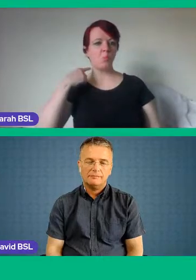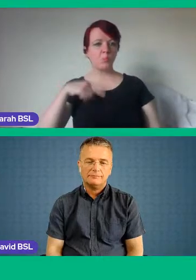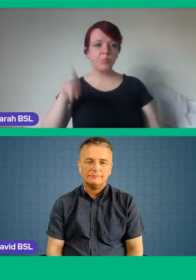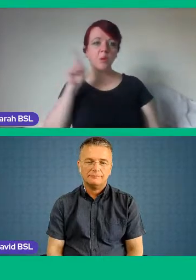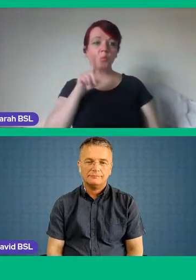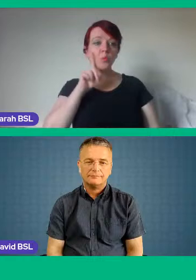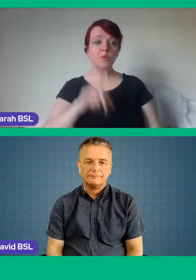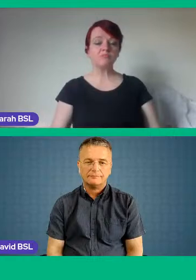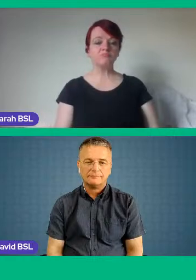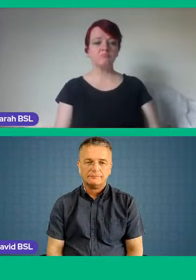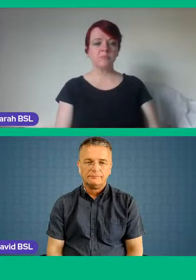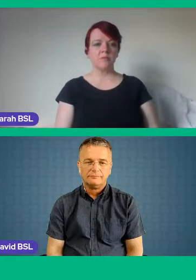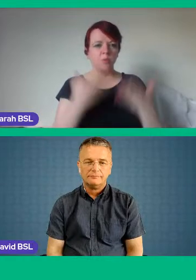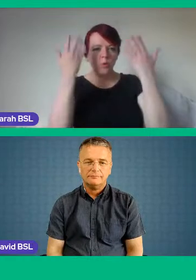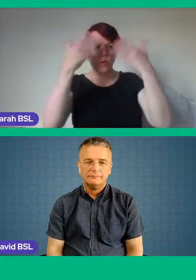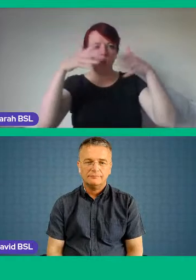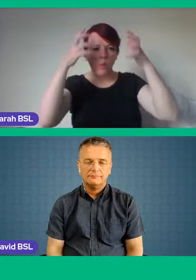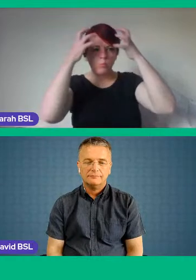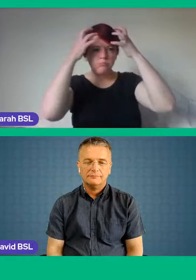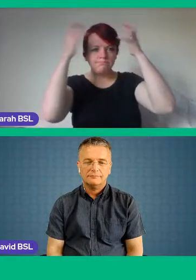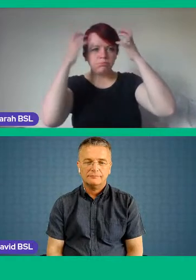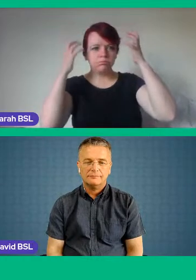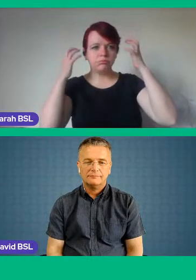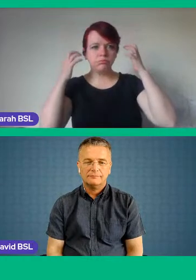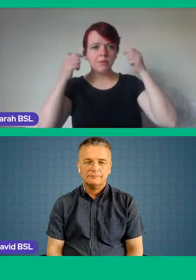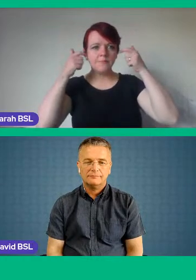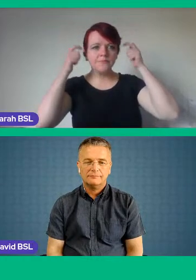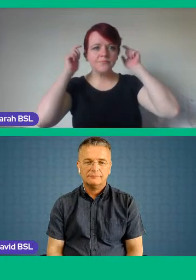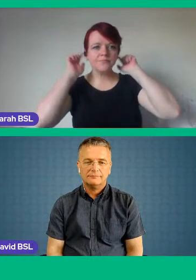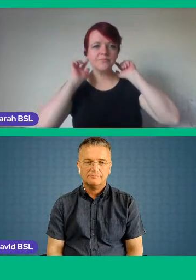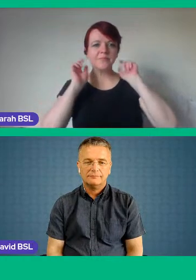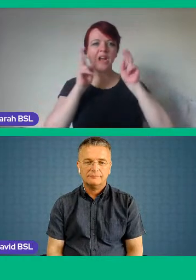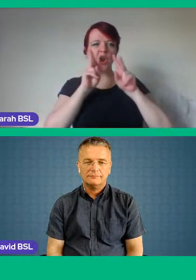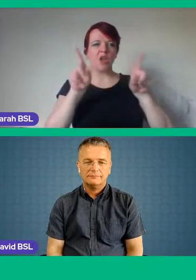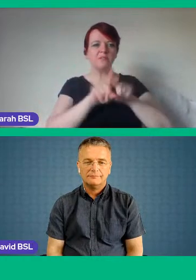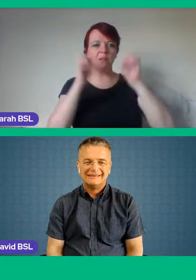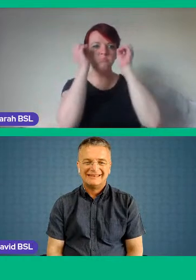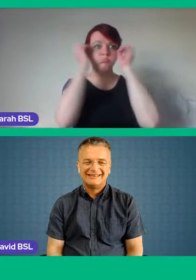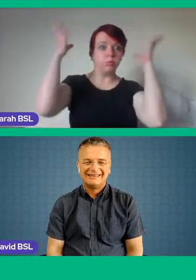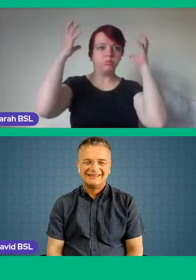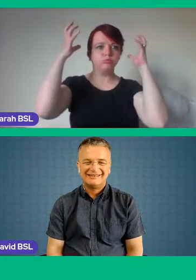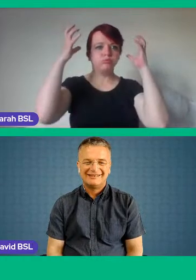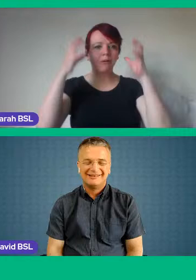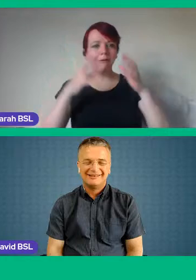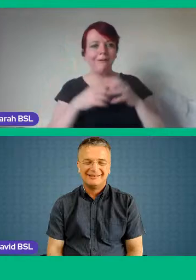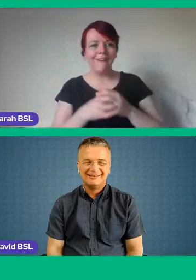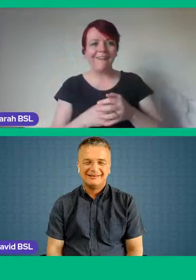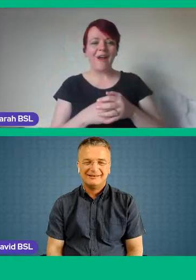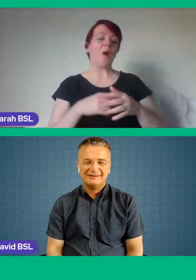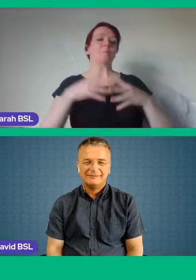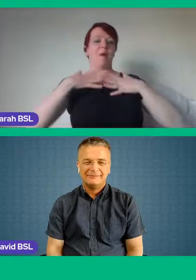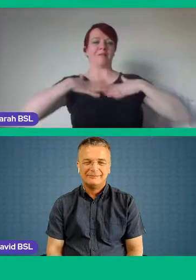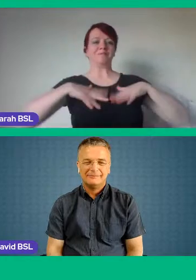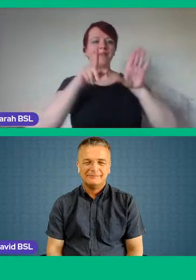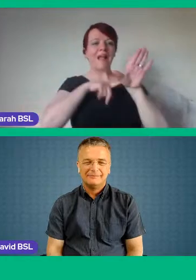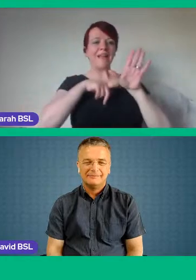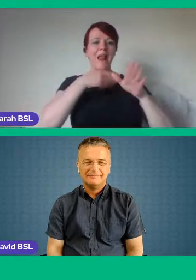, I am a white woman, I have got dark curly hair that goes back to my ears and looks like an